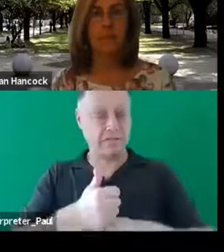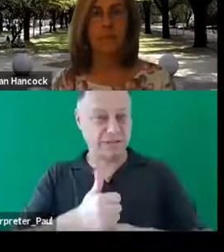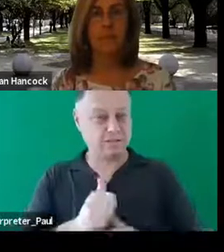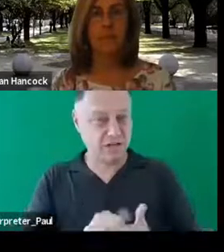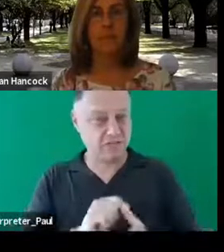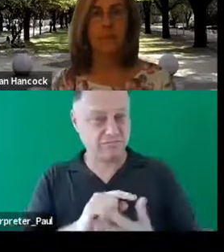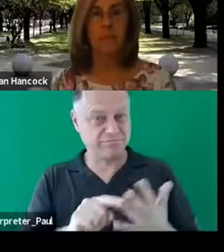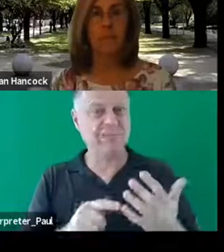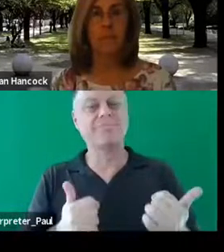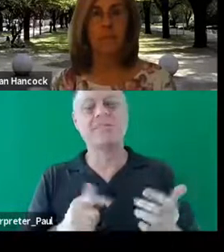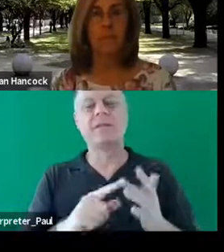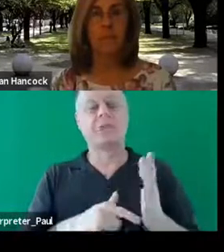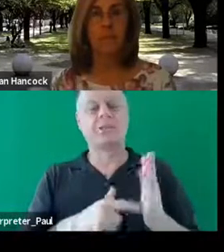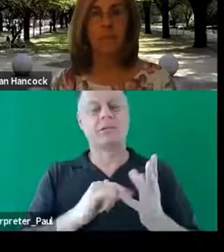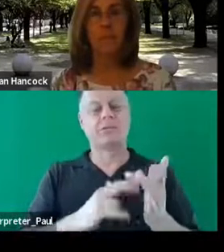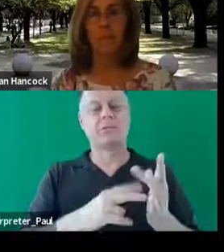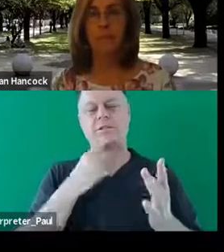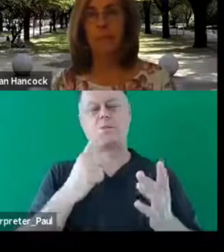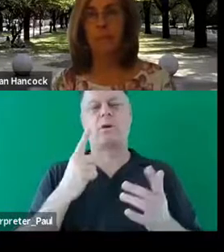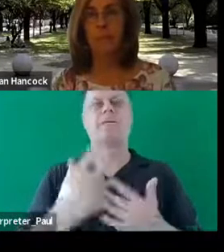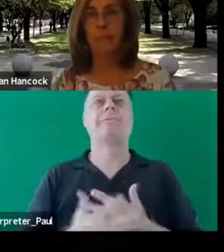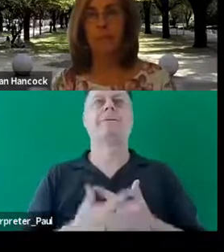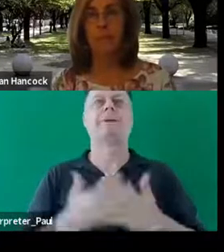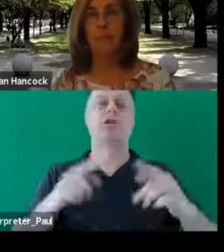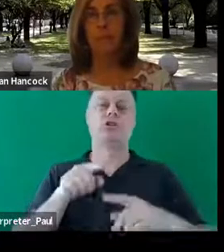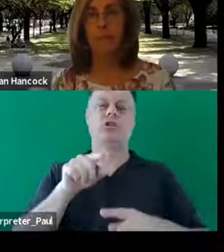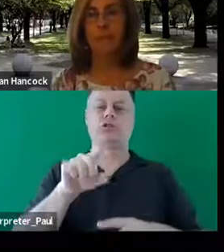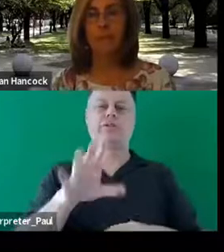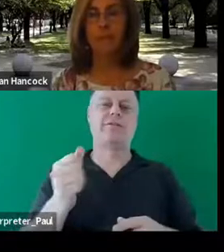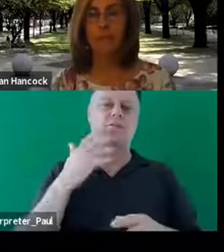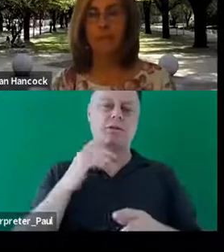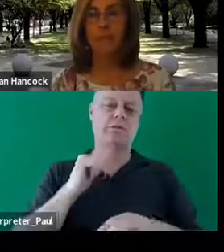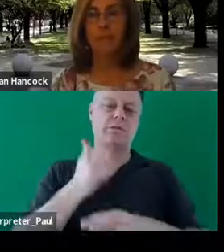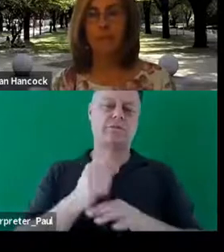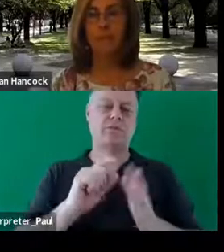Jasmine, what was one of the biggest learning’s when you established your program at Curtin?